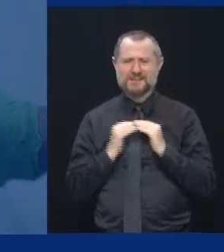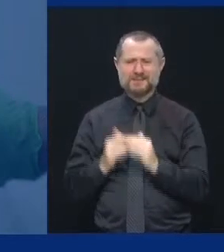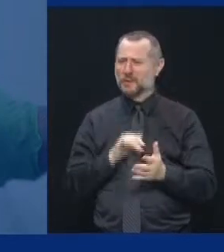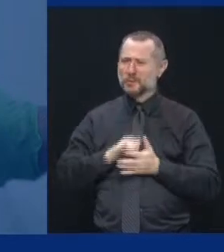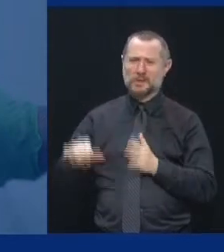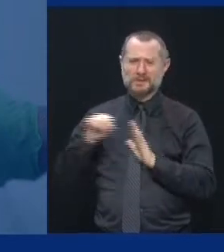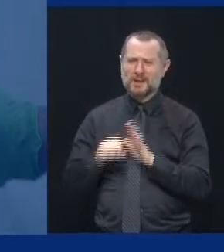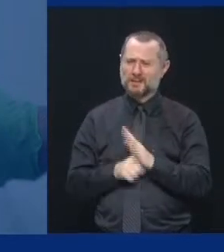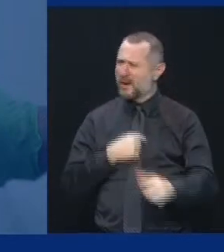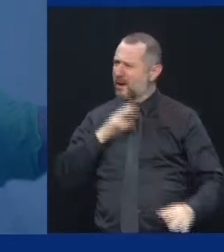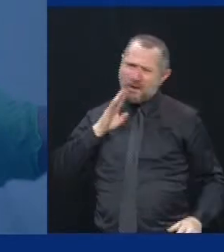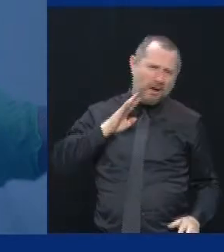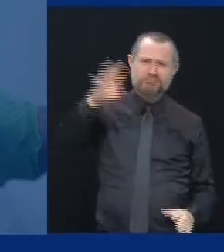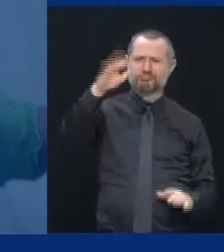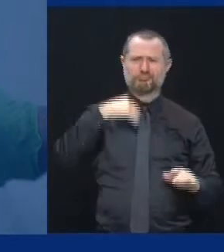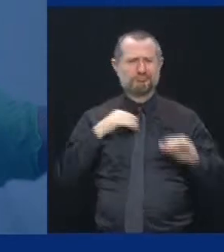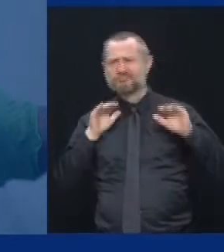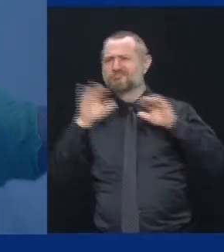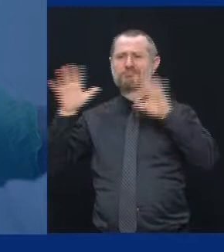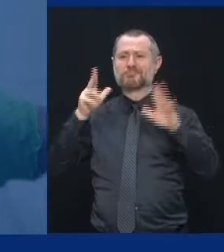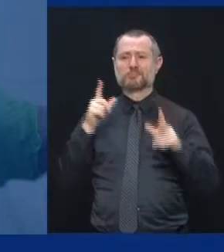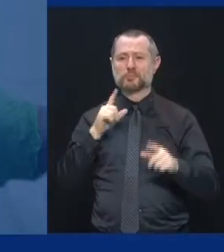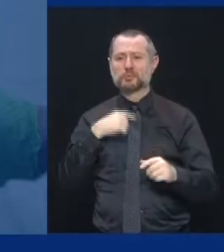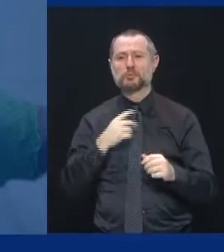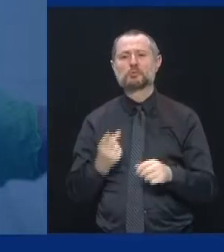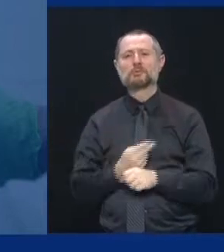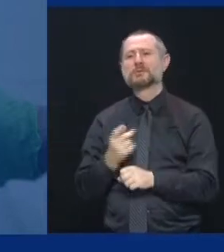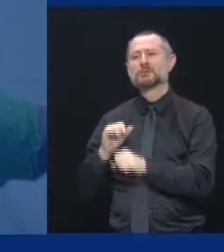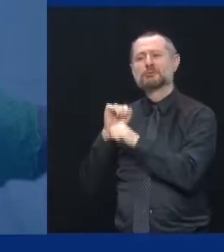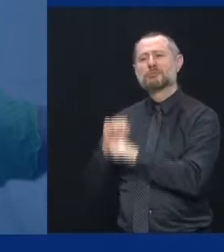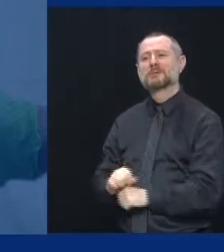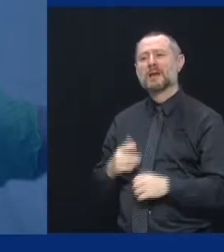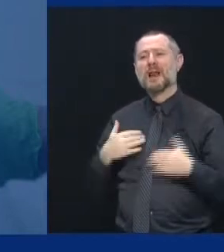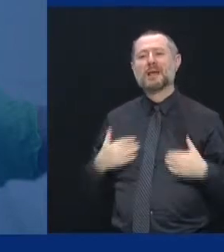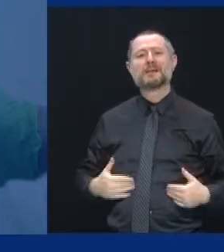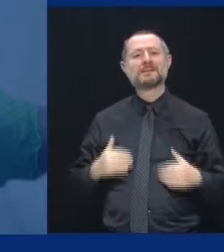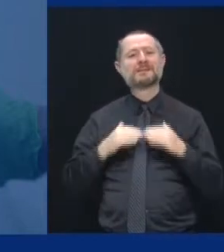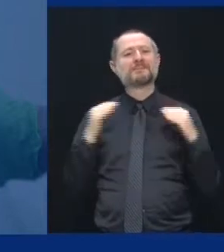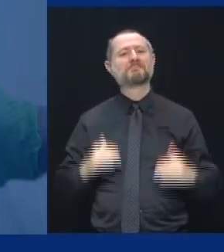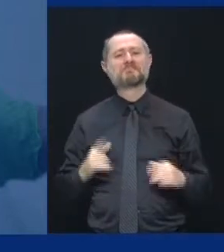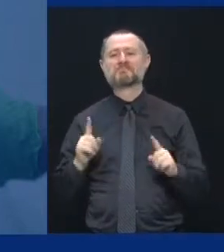AND FAIRNESS IN THE VACCINE FROM DAY ONE. WE WERE VERY OUTSPOKEN IN NEW